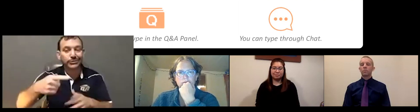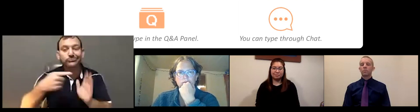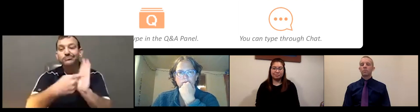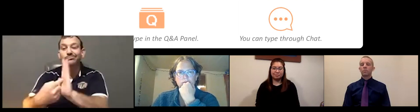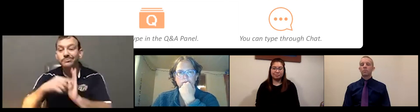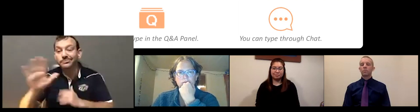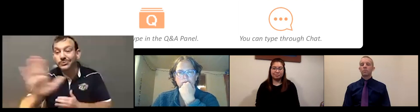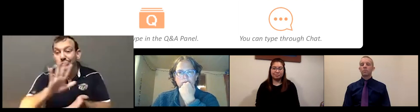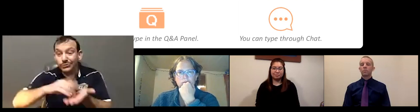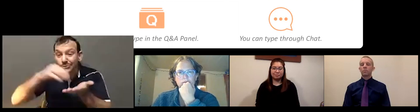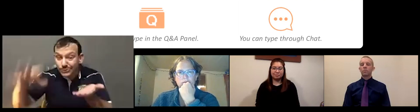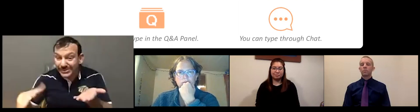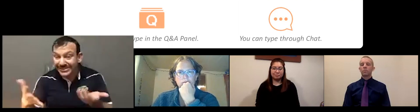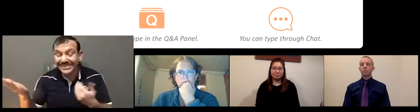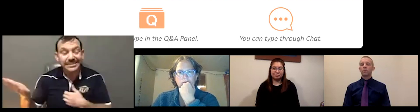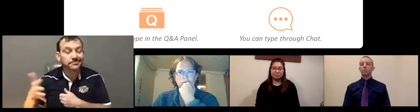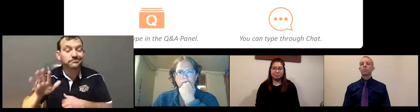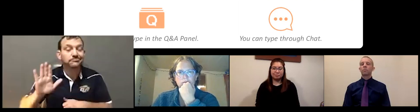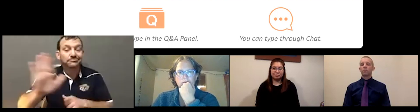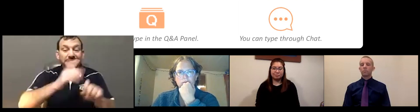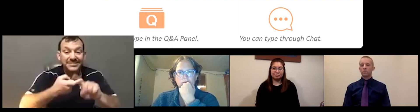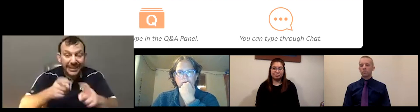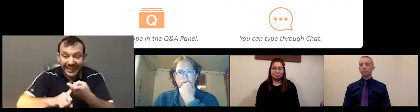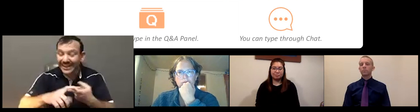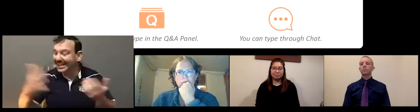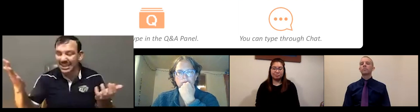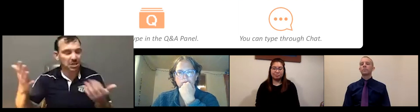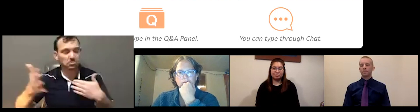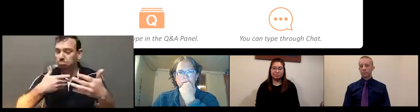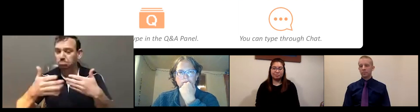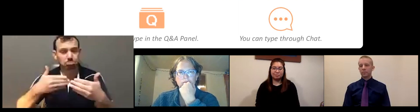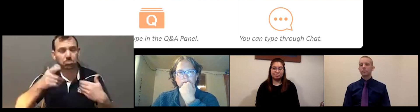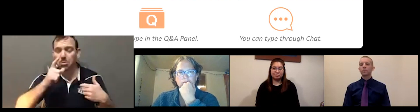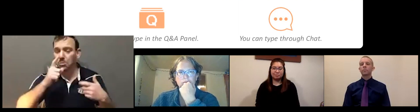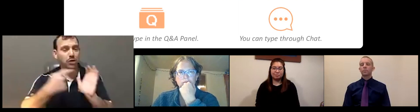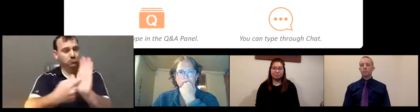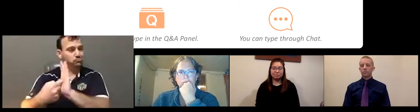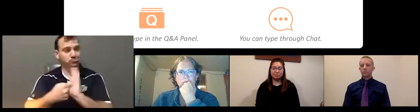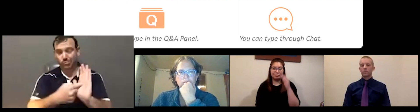for you to show to your students, your friends, and whoever you might want to show this webinar to.